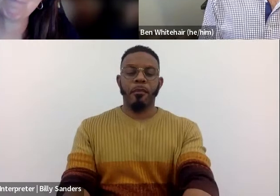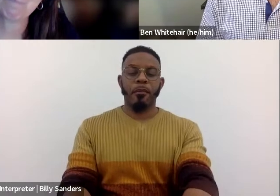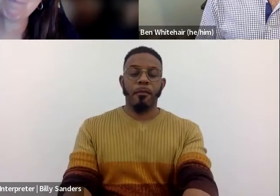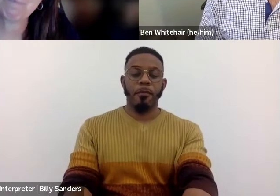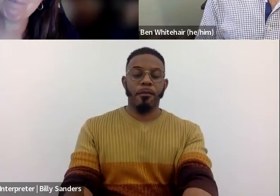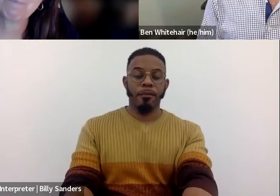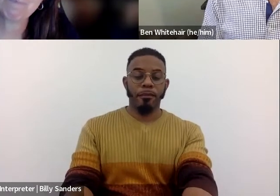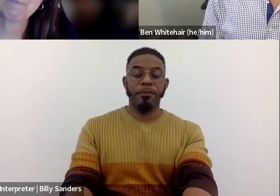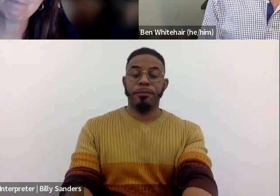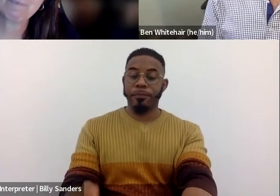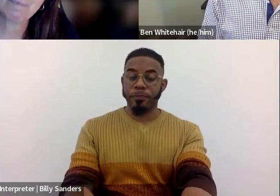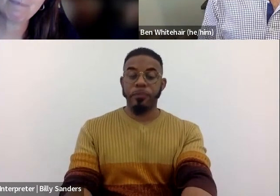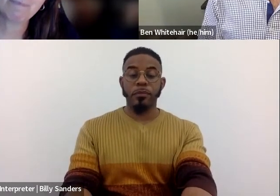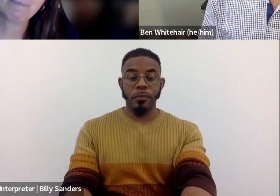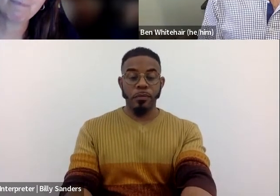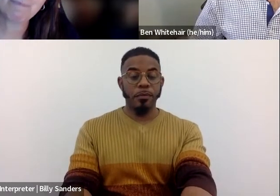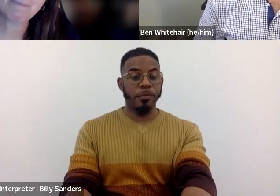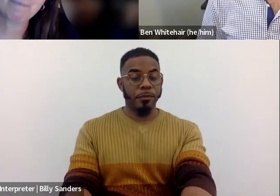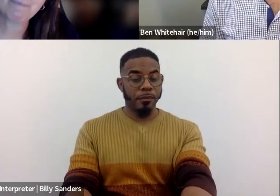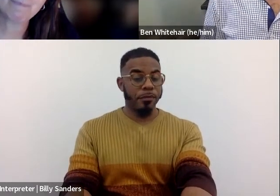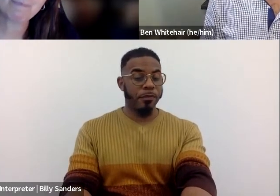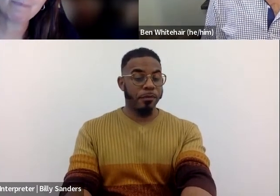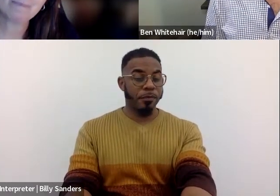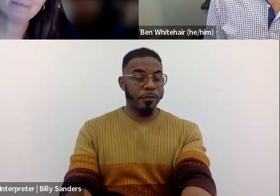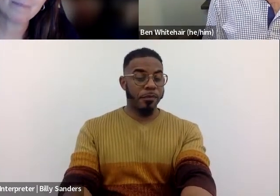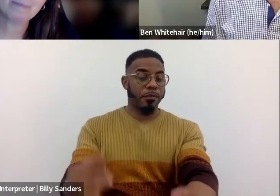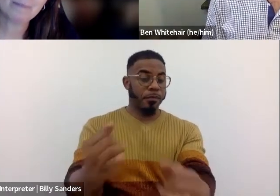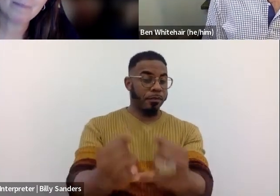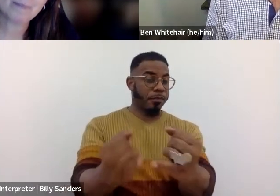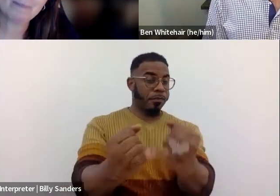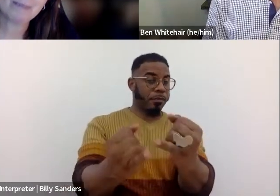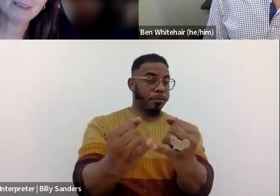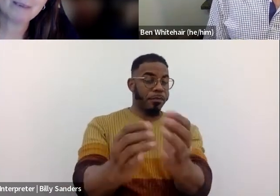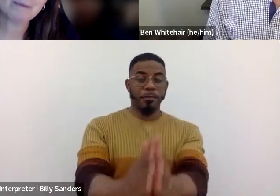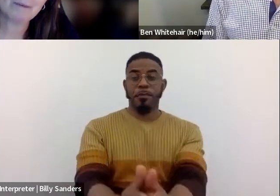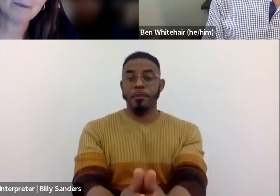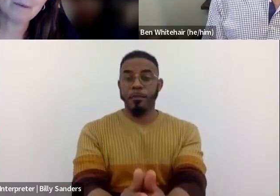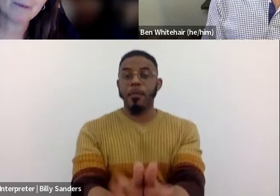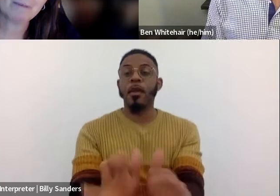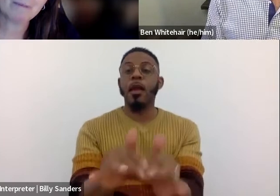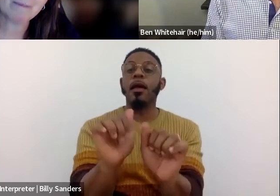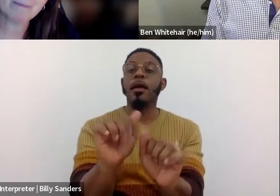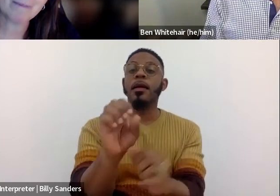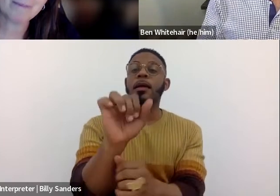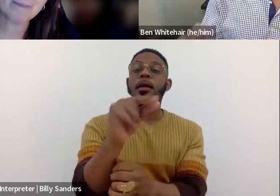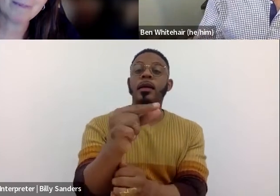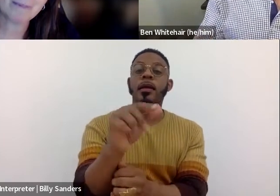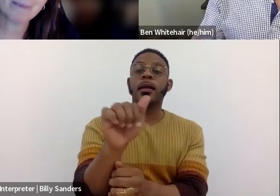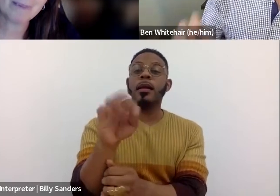Oka, last, but certainly not least, how can SAG-AFTRA assist members